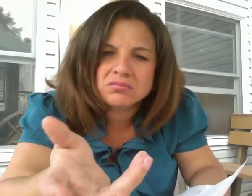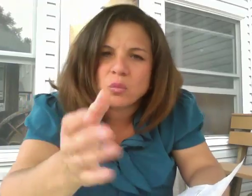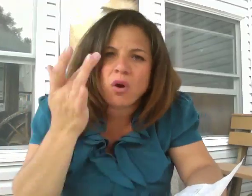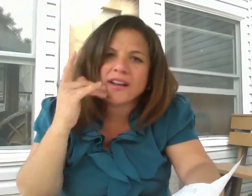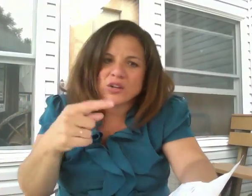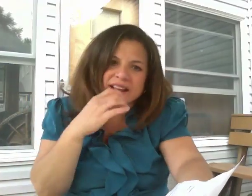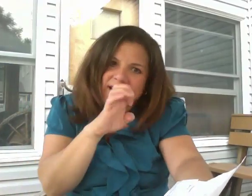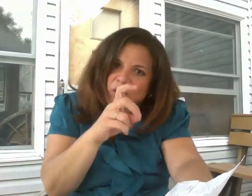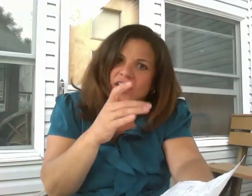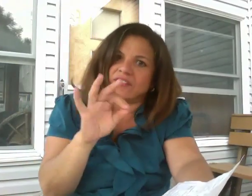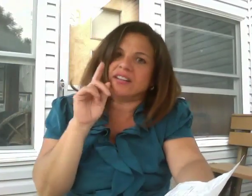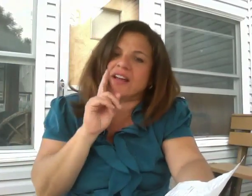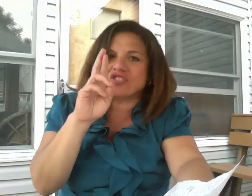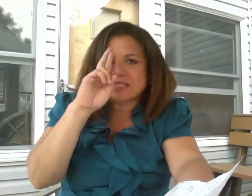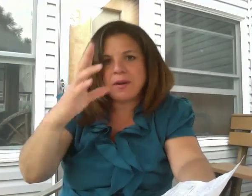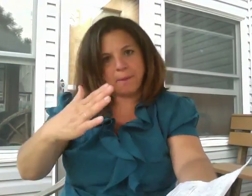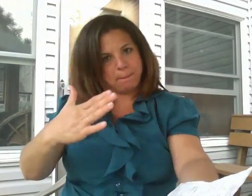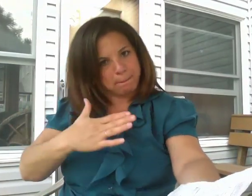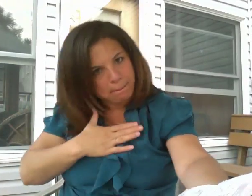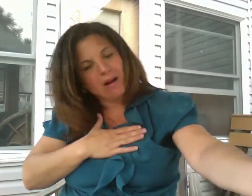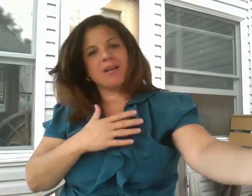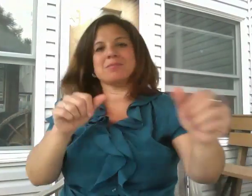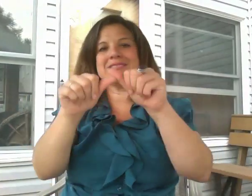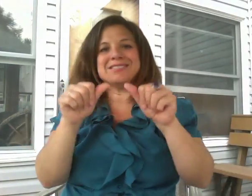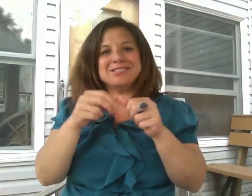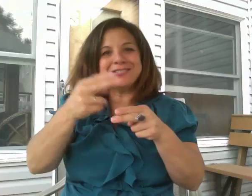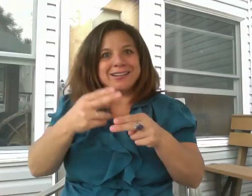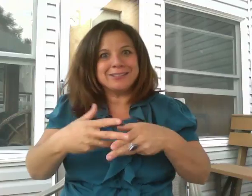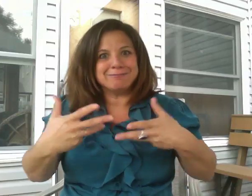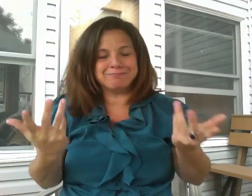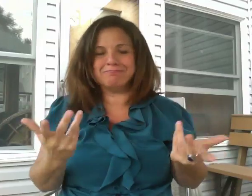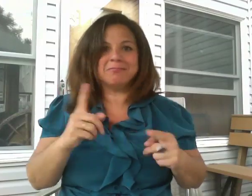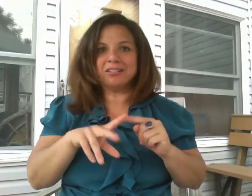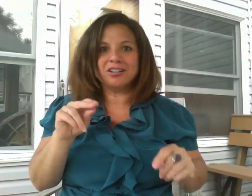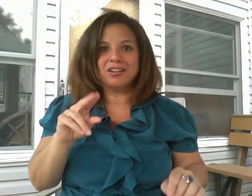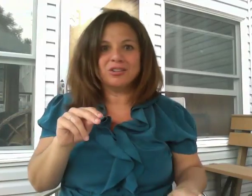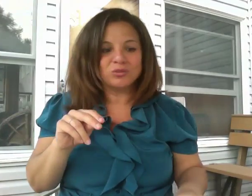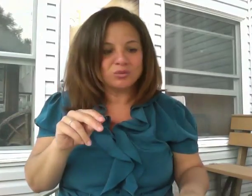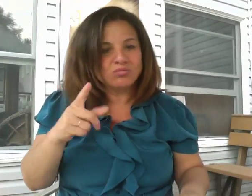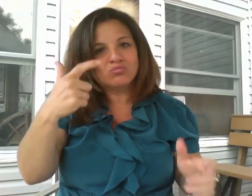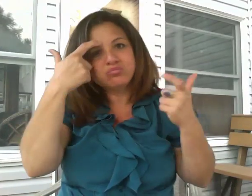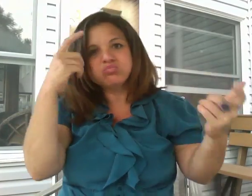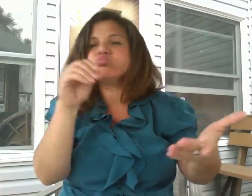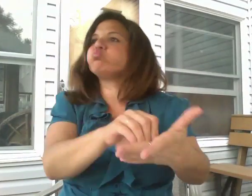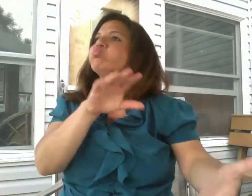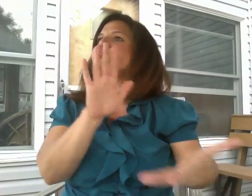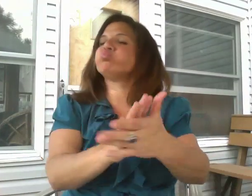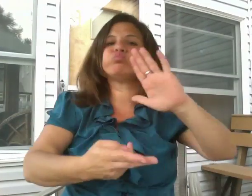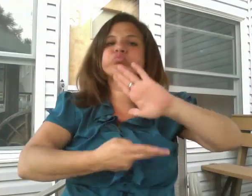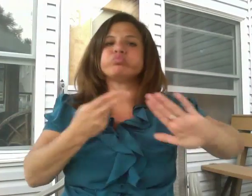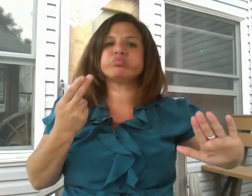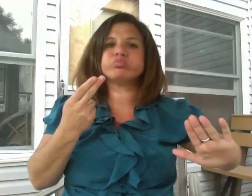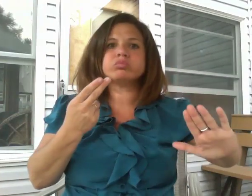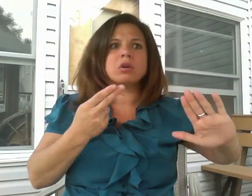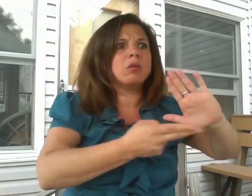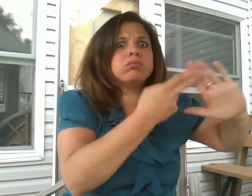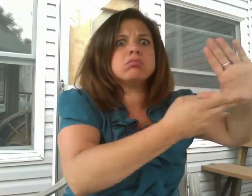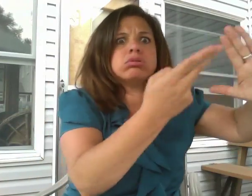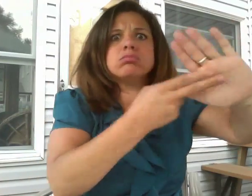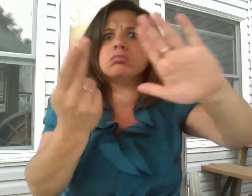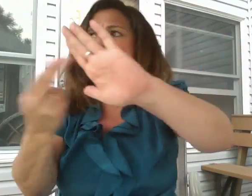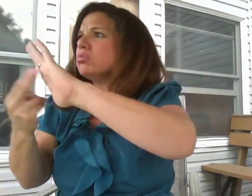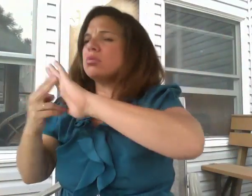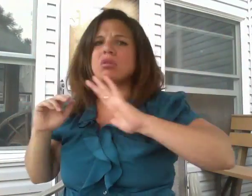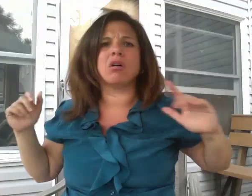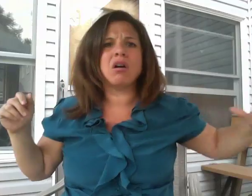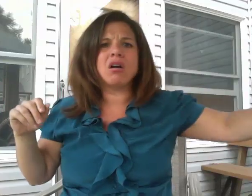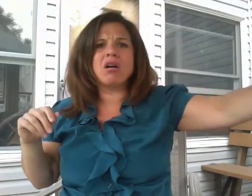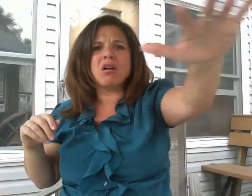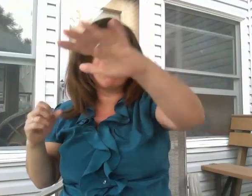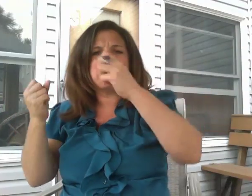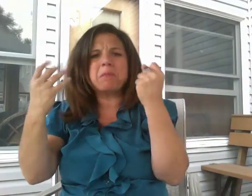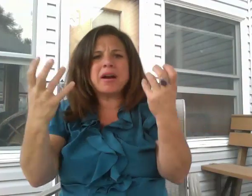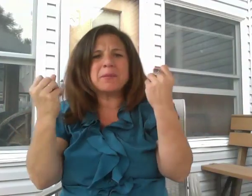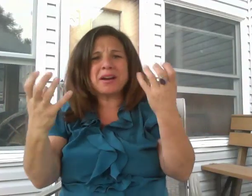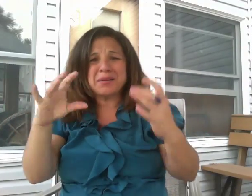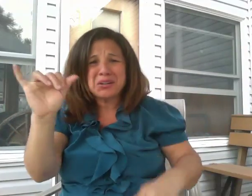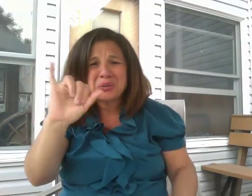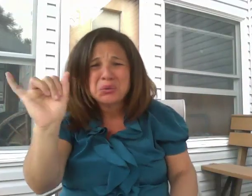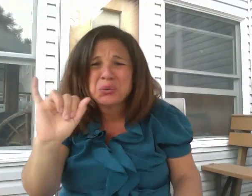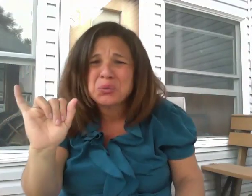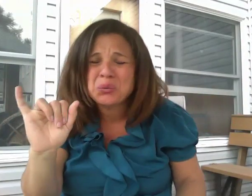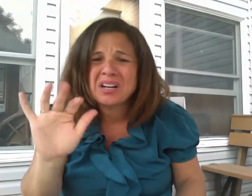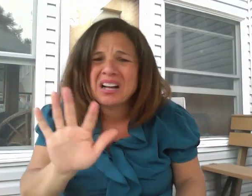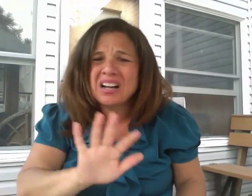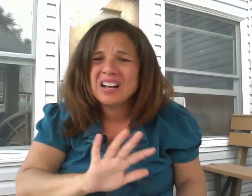Why can’t you say educator of the Deaf and respect my position name? But no, instead you just arrogantly labeled me and many others. That is so wrong!